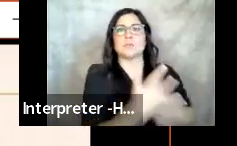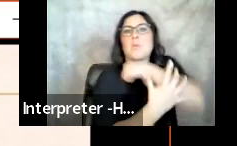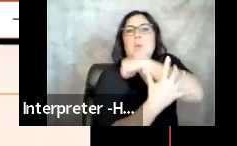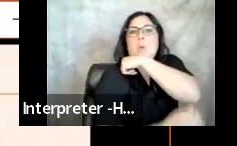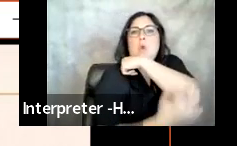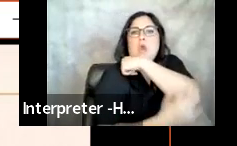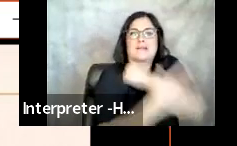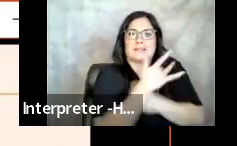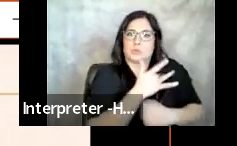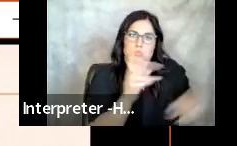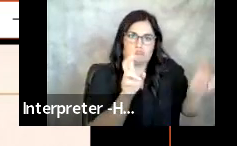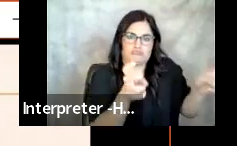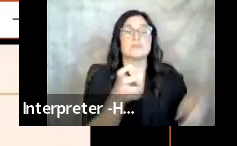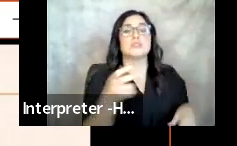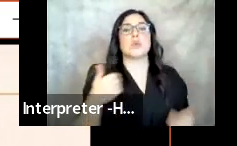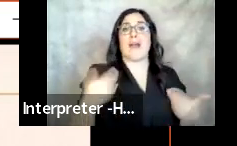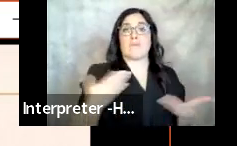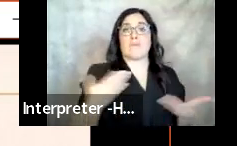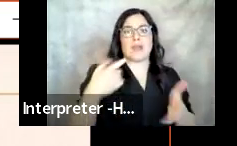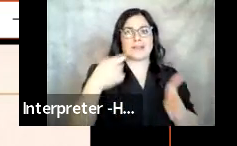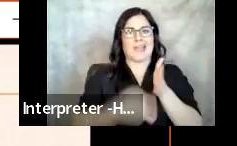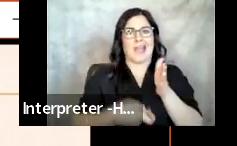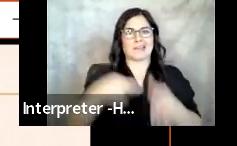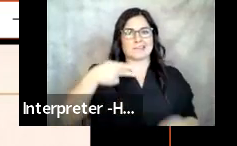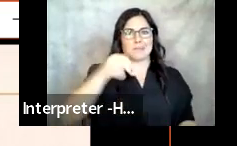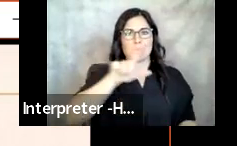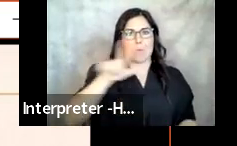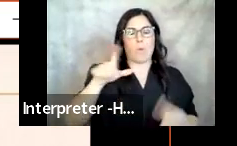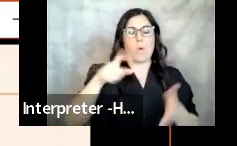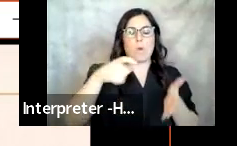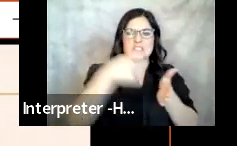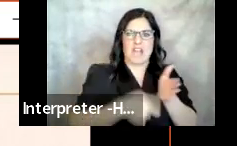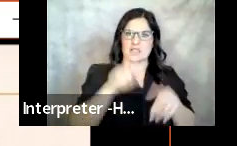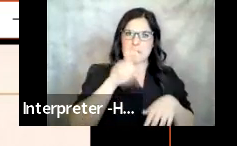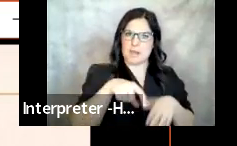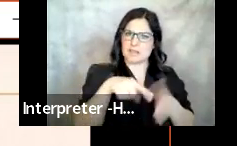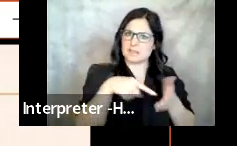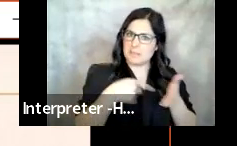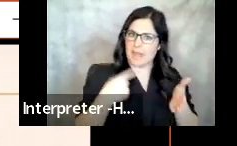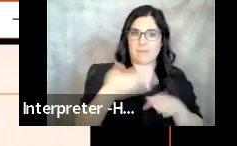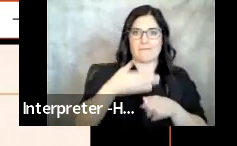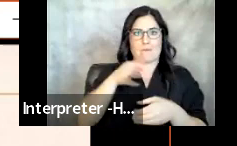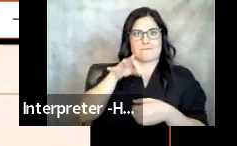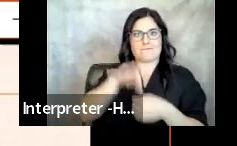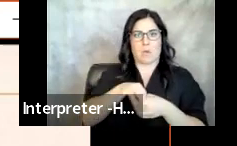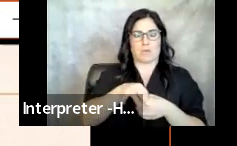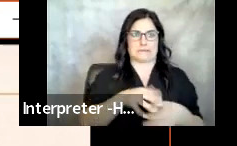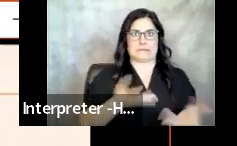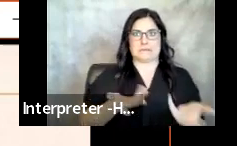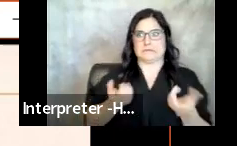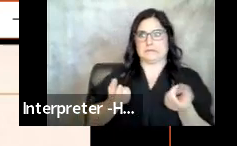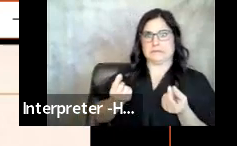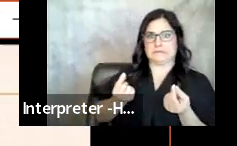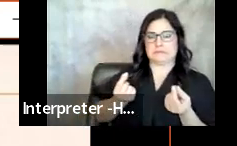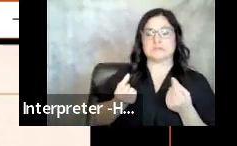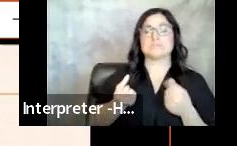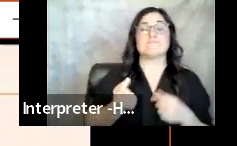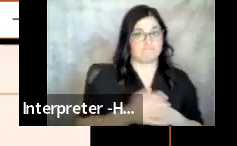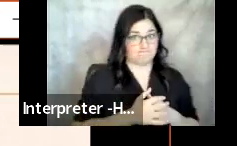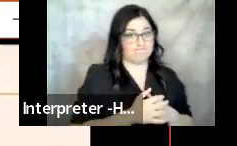And so they passed poll taxes and say, if you haven't paid your poll tax, you can't vote. And then they. Know that African-Americans.